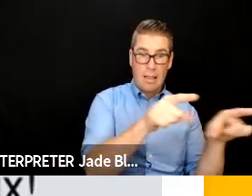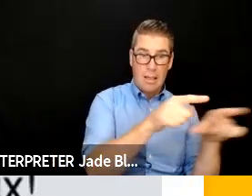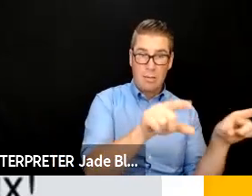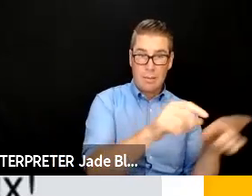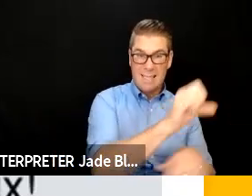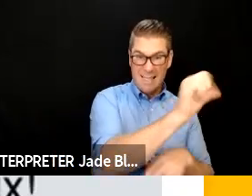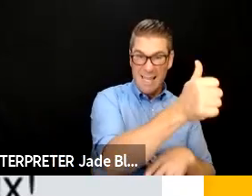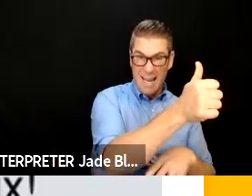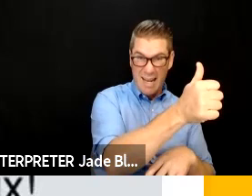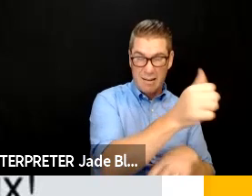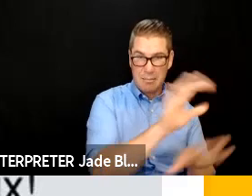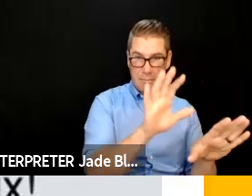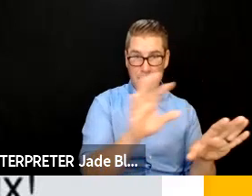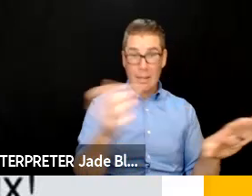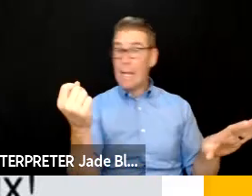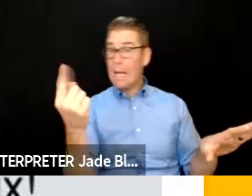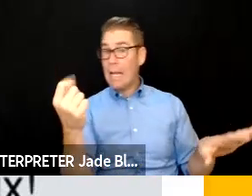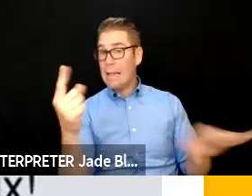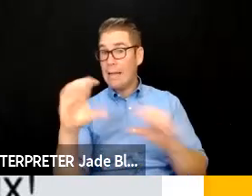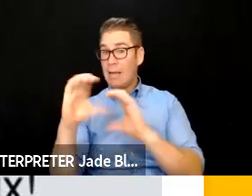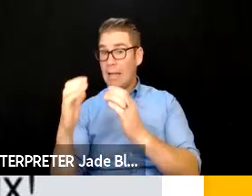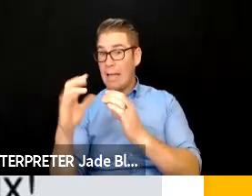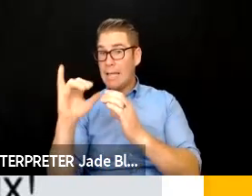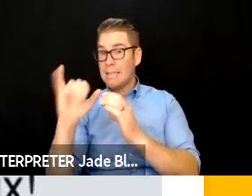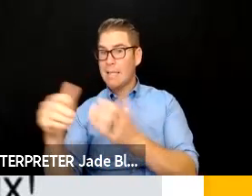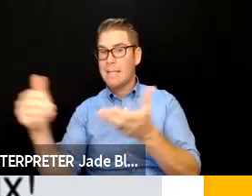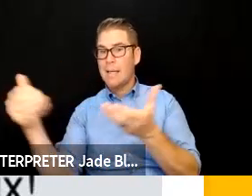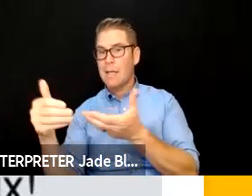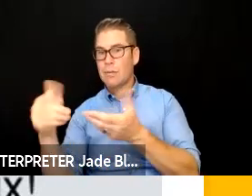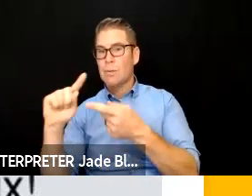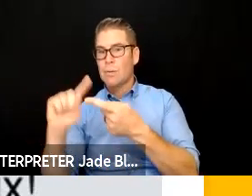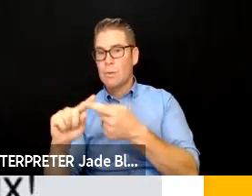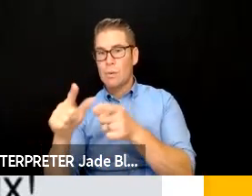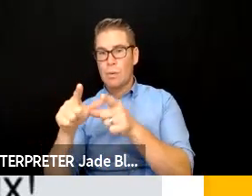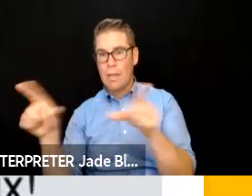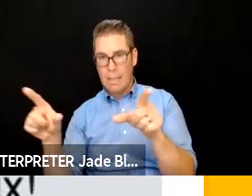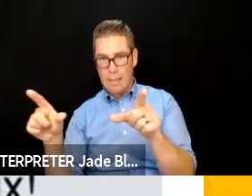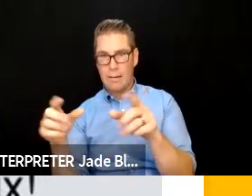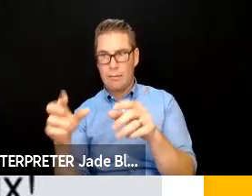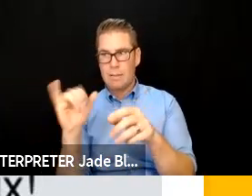Sally Potter: The linguistics 11 classes the Intro intro to language just like English or linguistics 10 but it